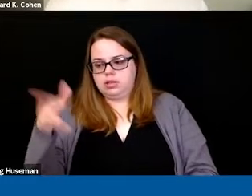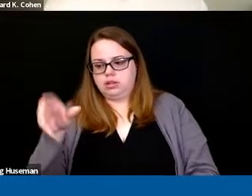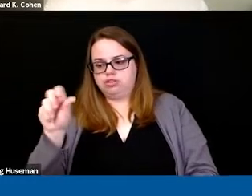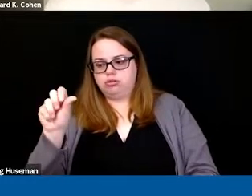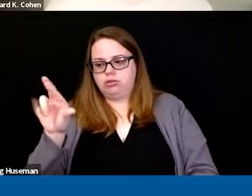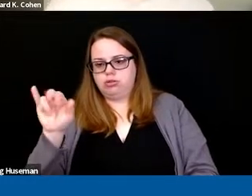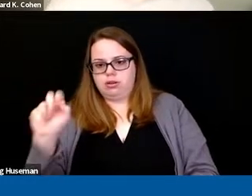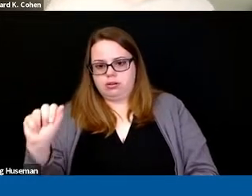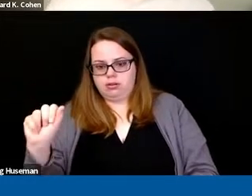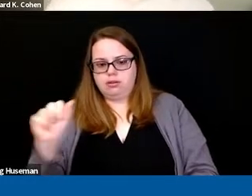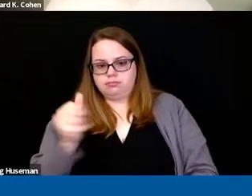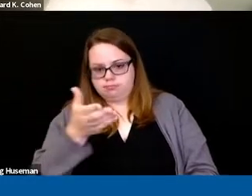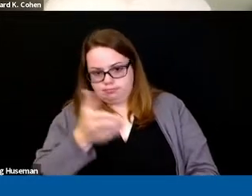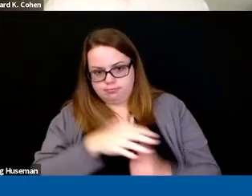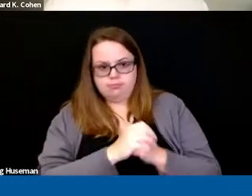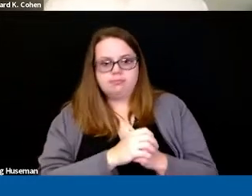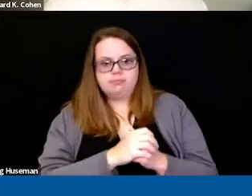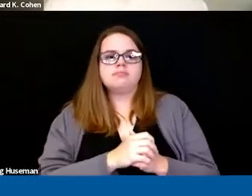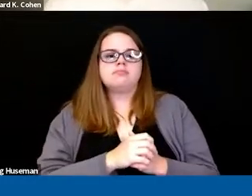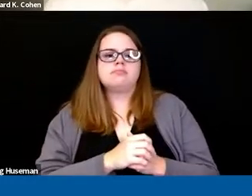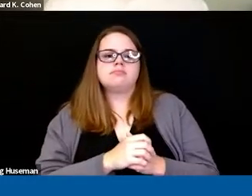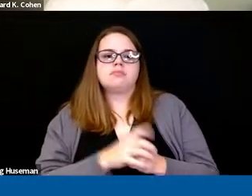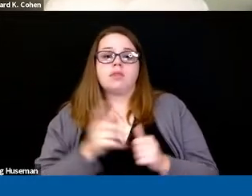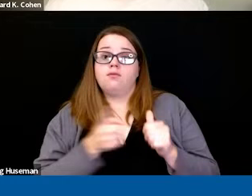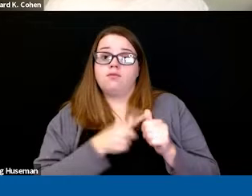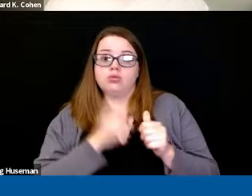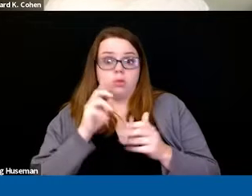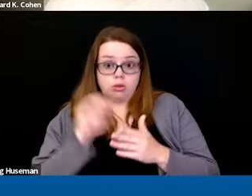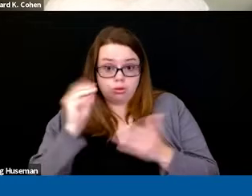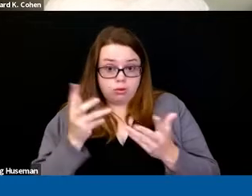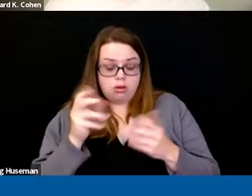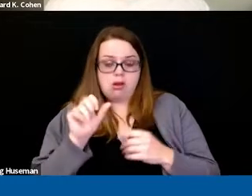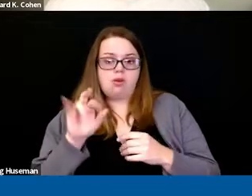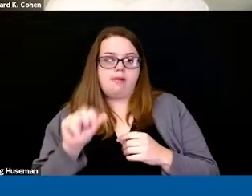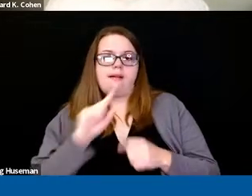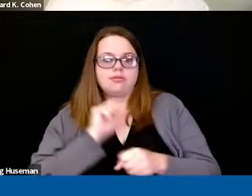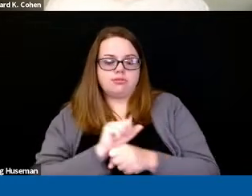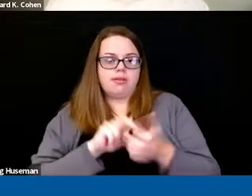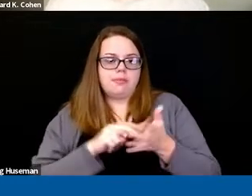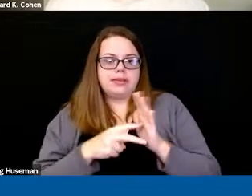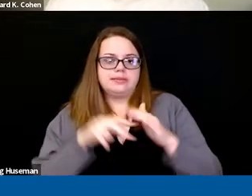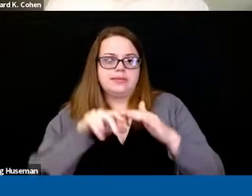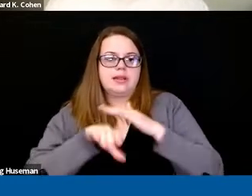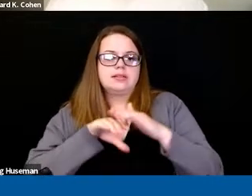which I have on the screen now. The first thing you'll learn here is that ARIA actually stands for Accessible Rich Internet Applications,